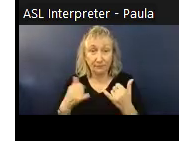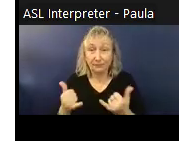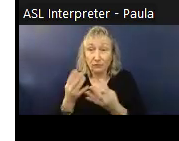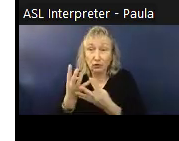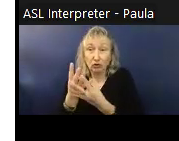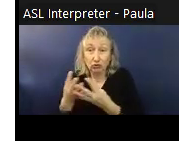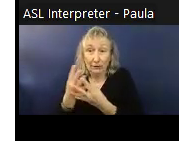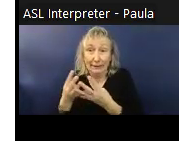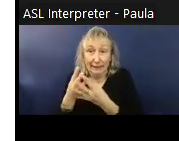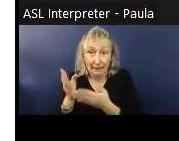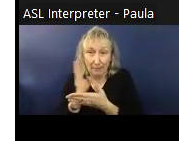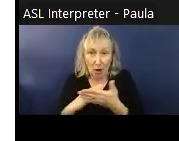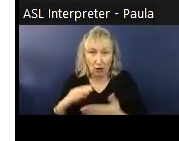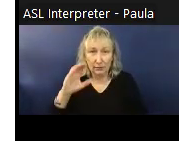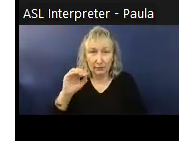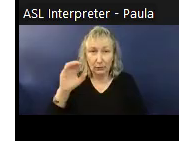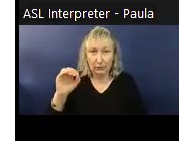this has been expanded.